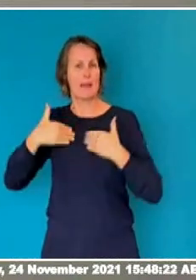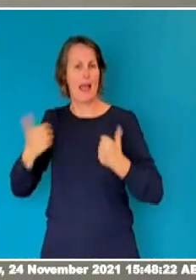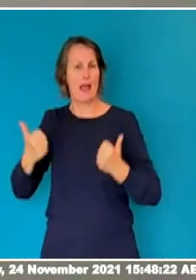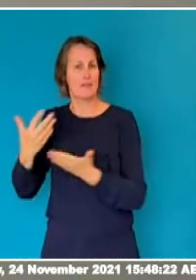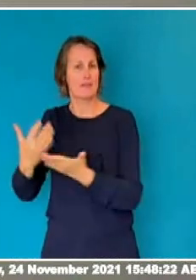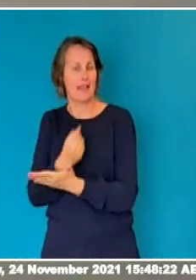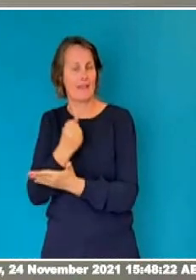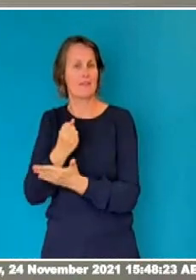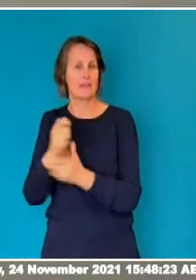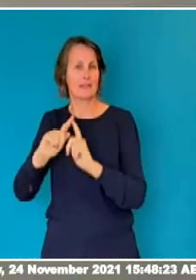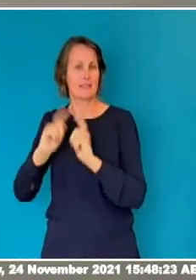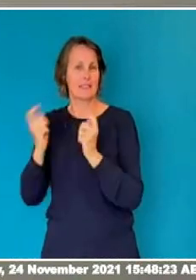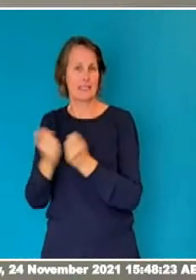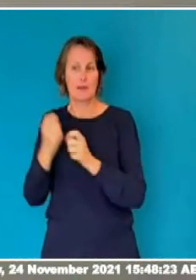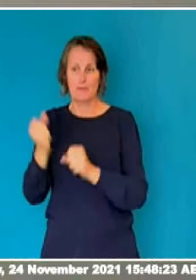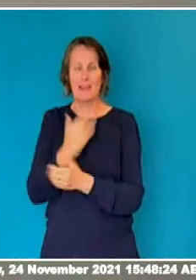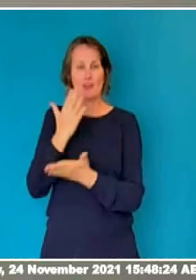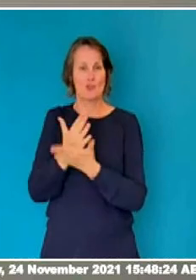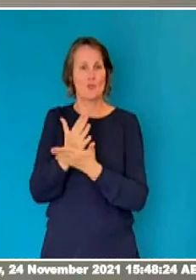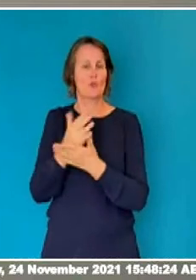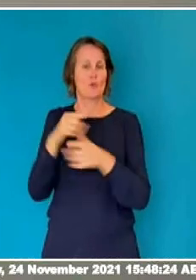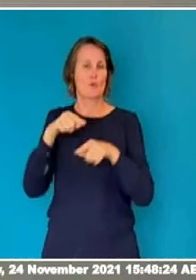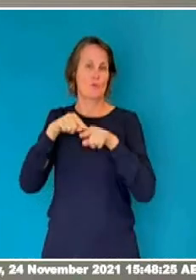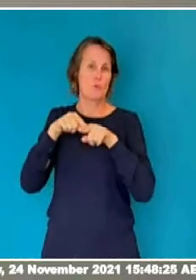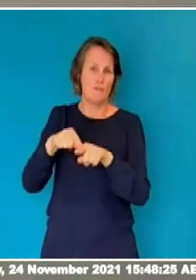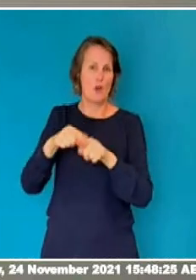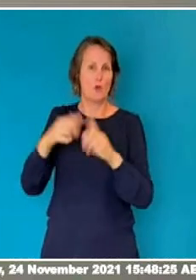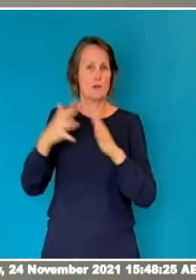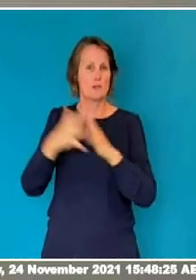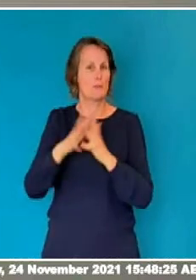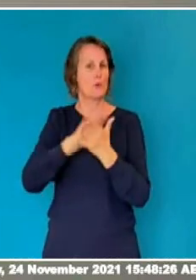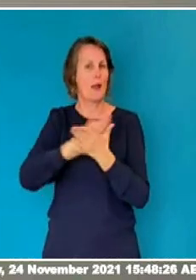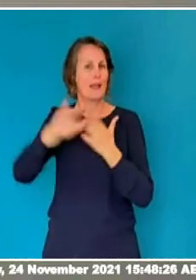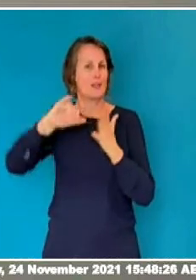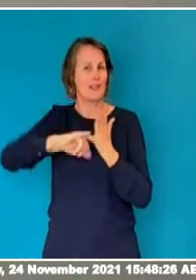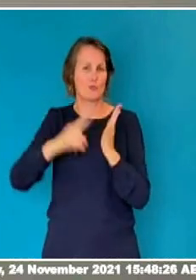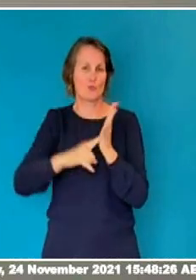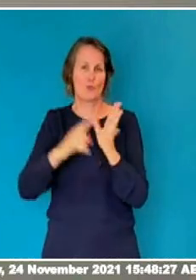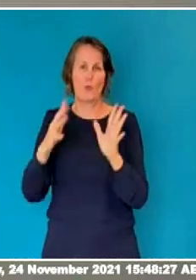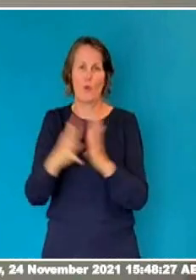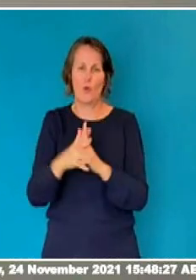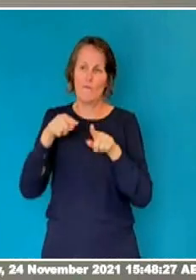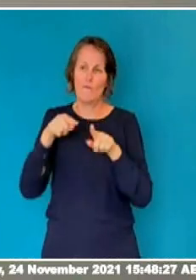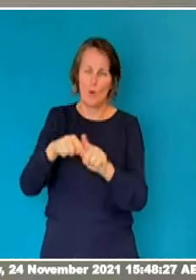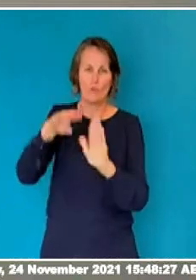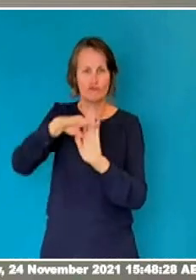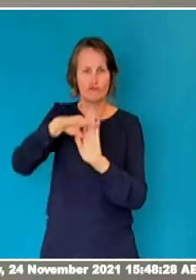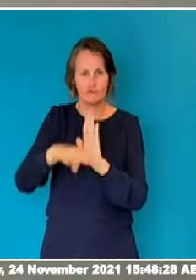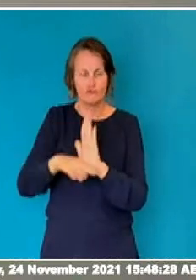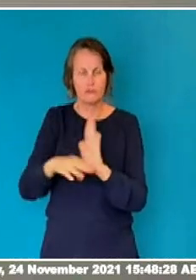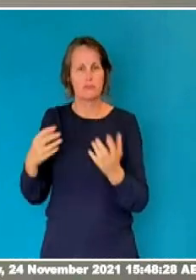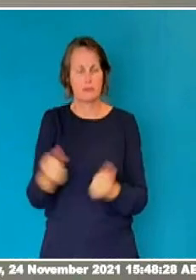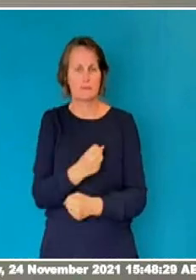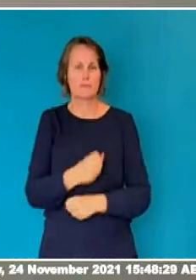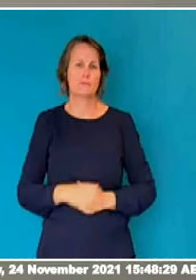compliance with all work health and safety regulations and obligations. Thank you.